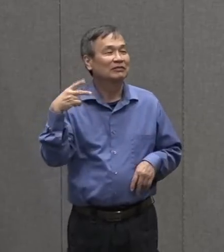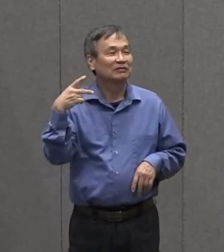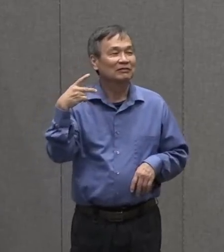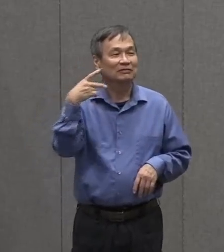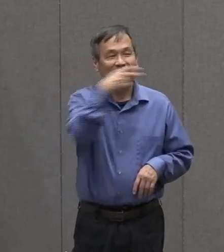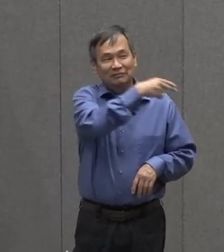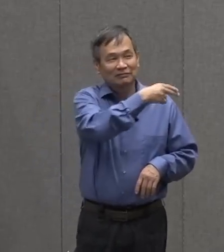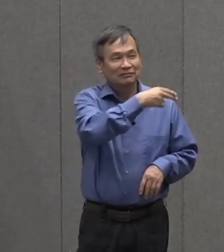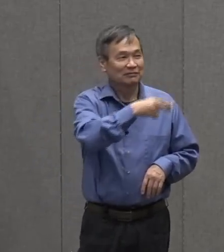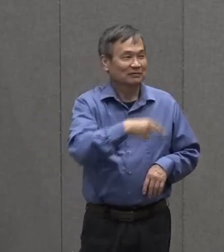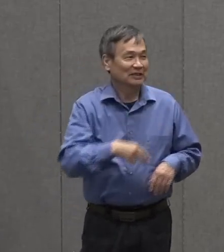Okay.